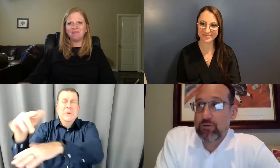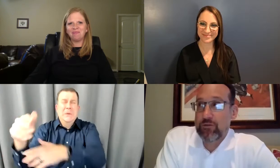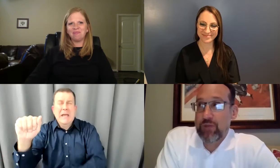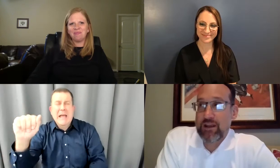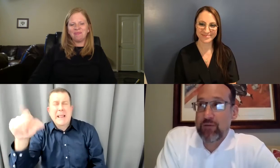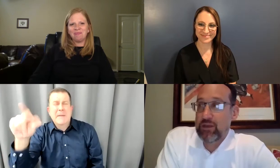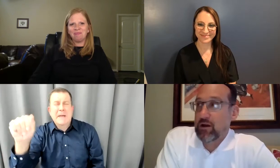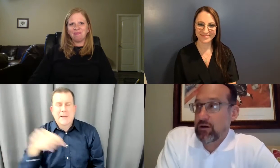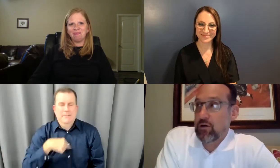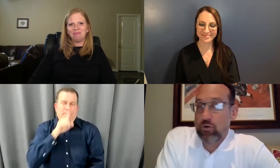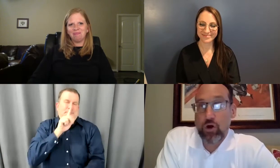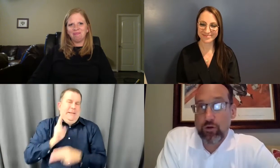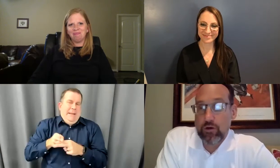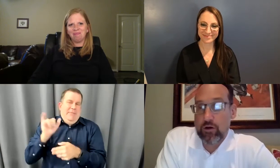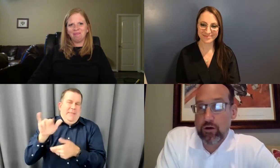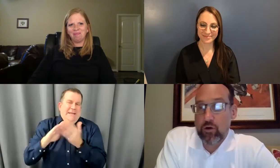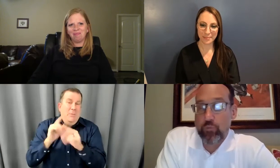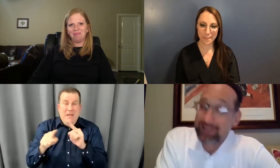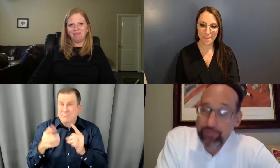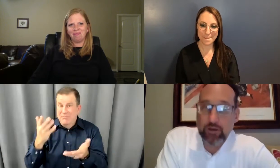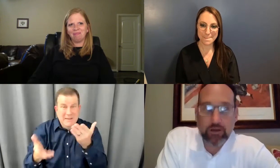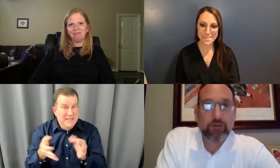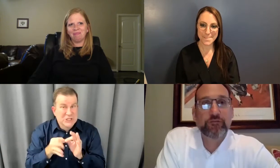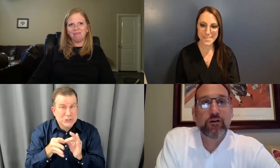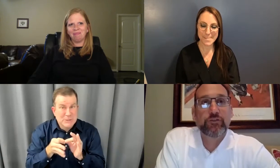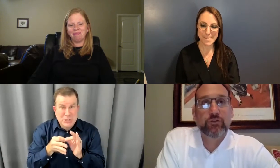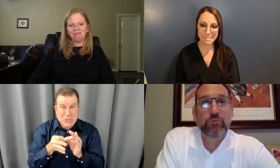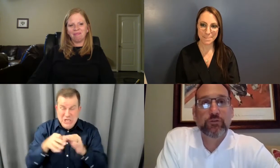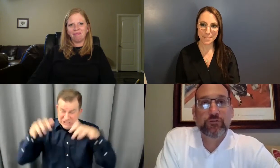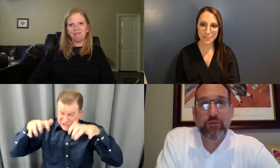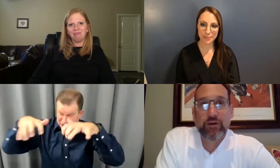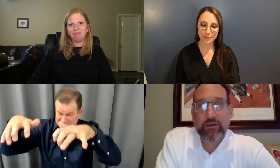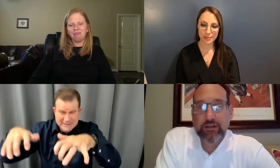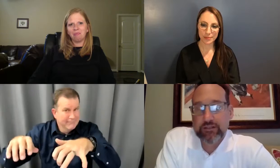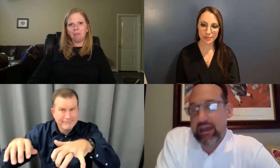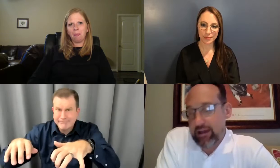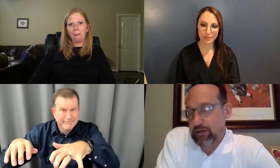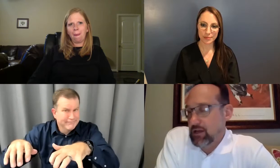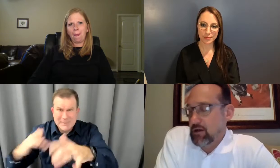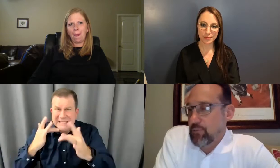there may not be a whole plethora of interpreters for them to have.